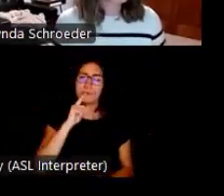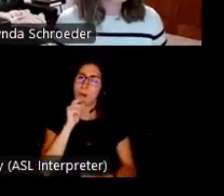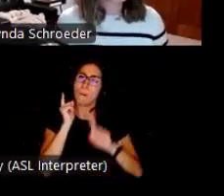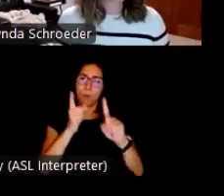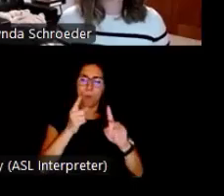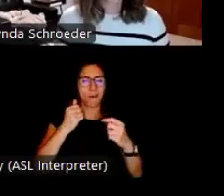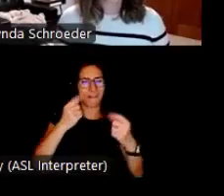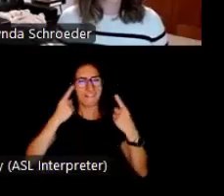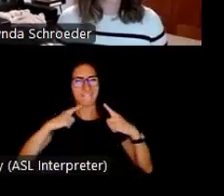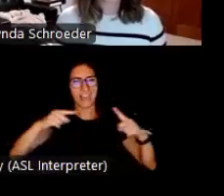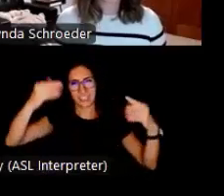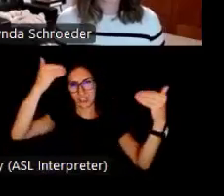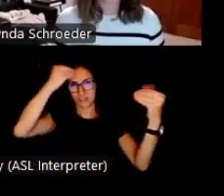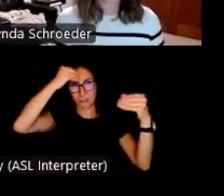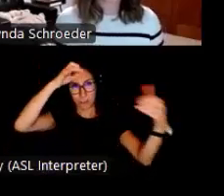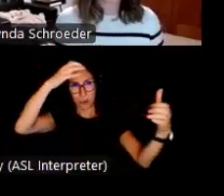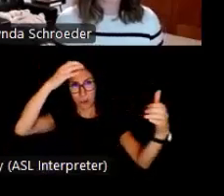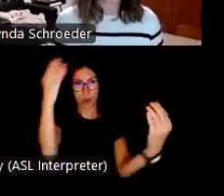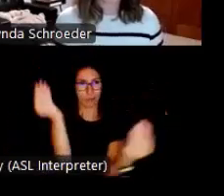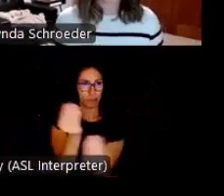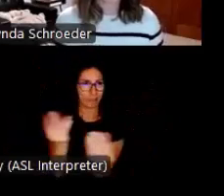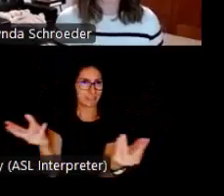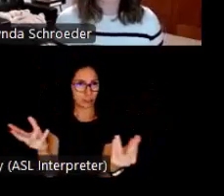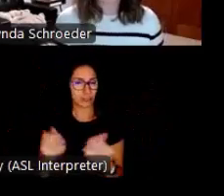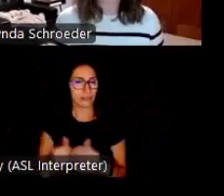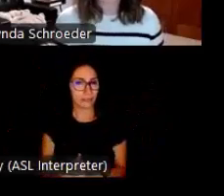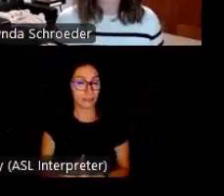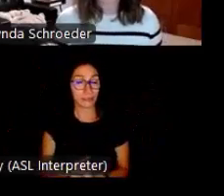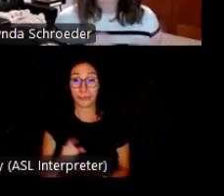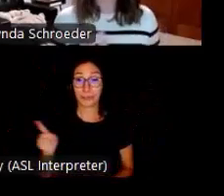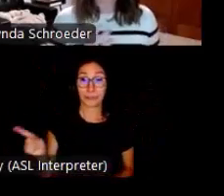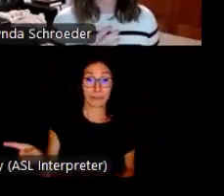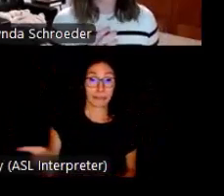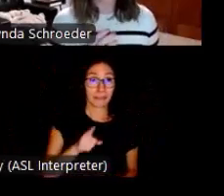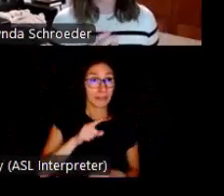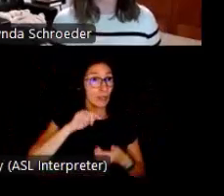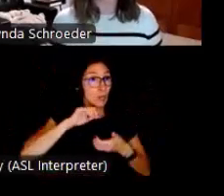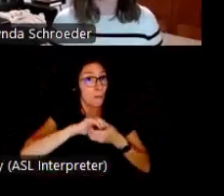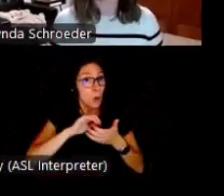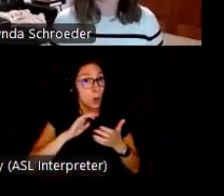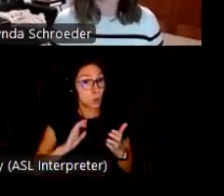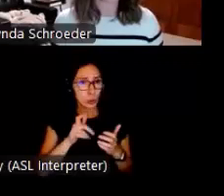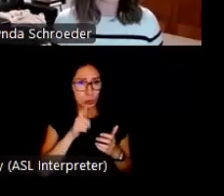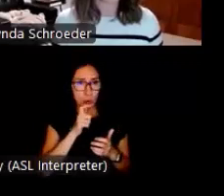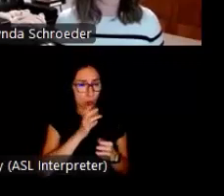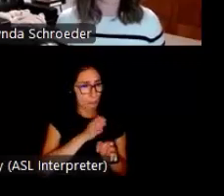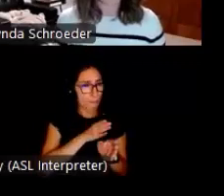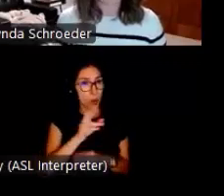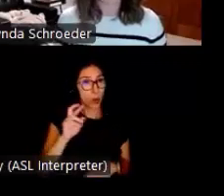These partners are not only working in rural health spaces, but I've also pulled for you chapters